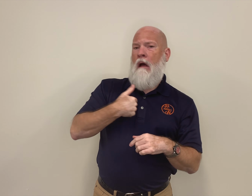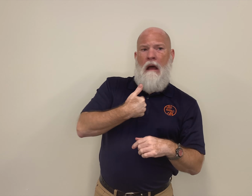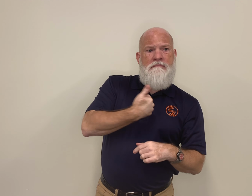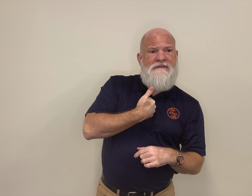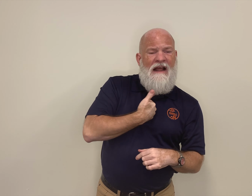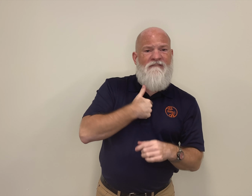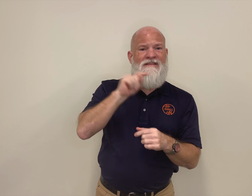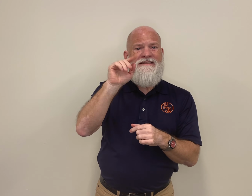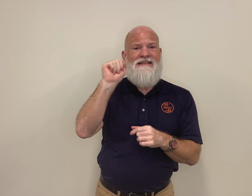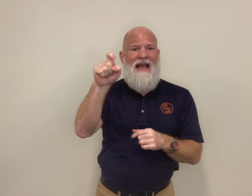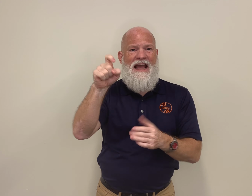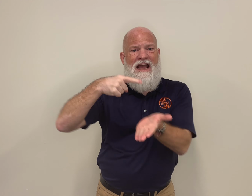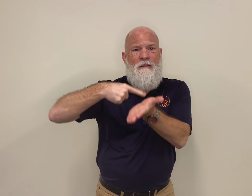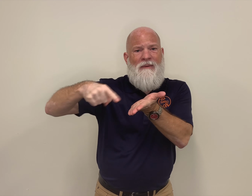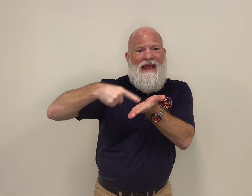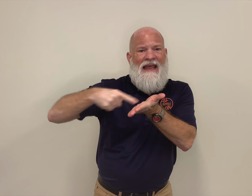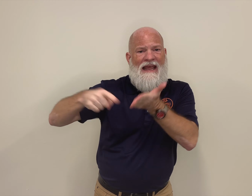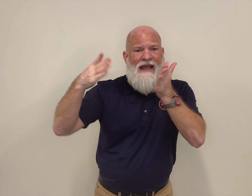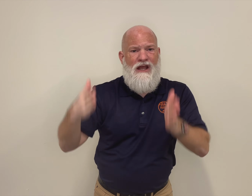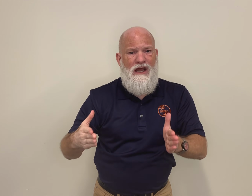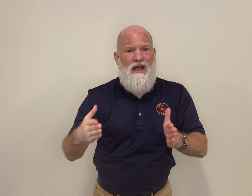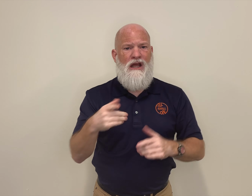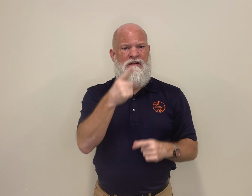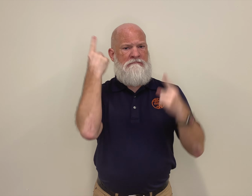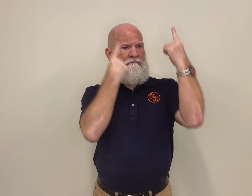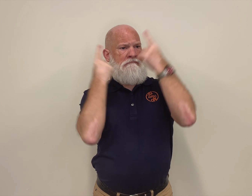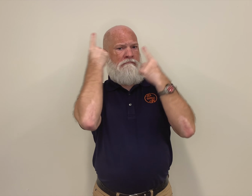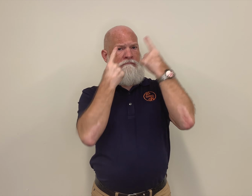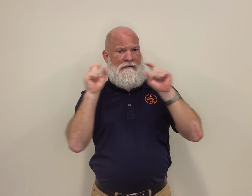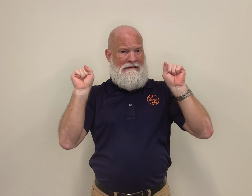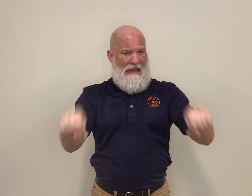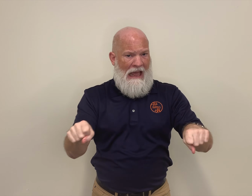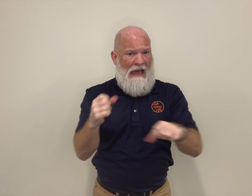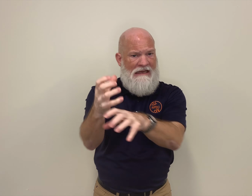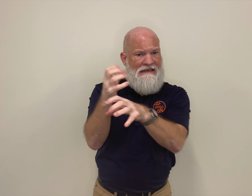Many people are wondering "I don't pay taxes, I get a refund every year"